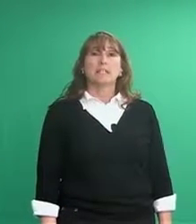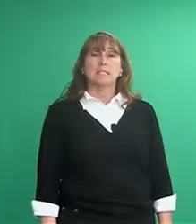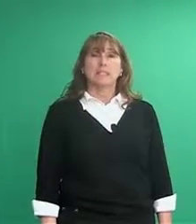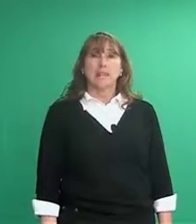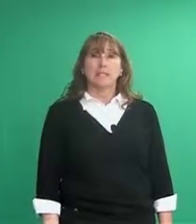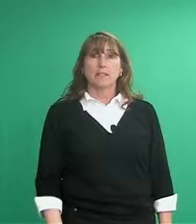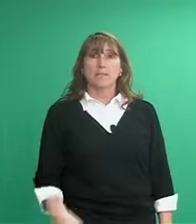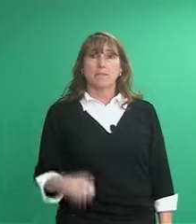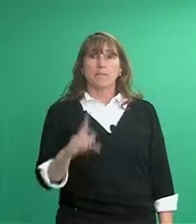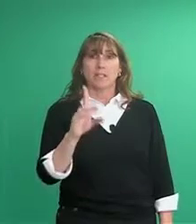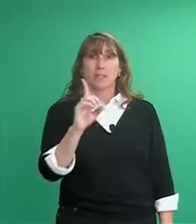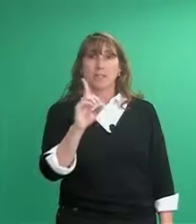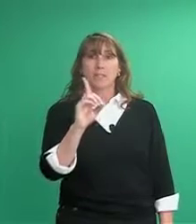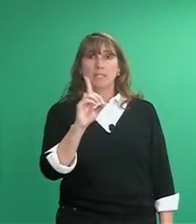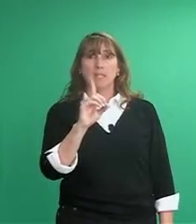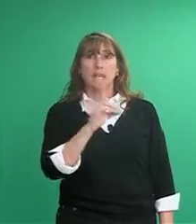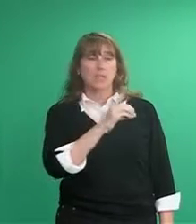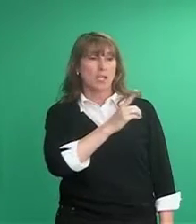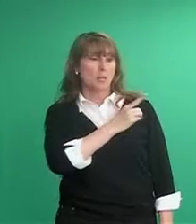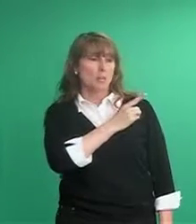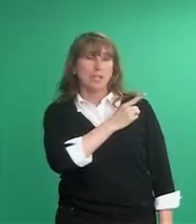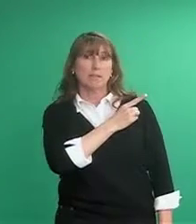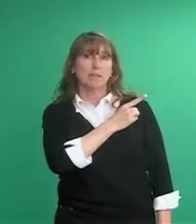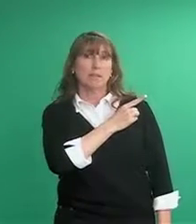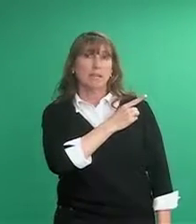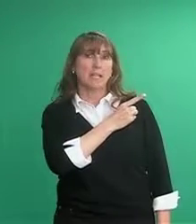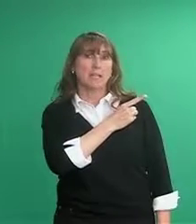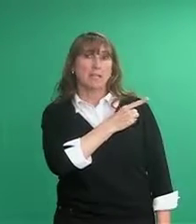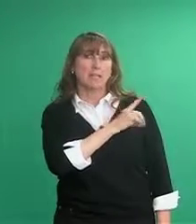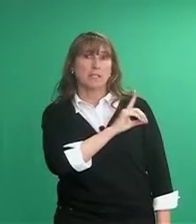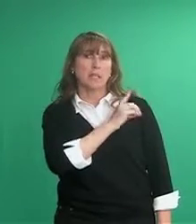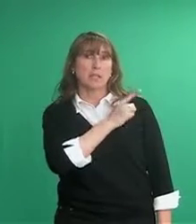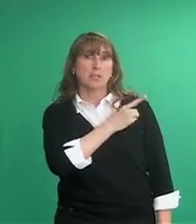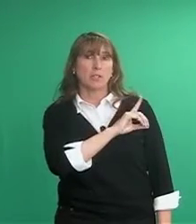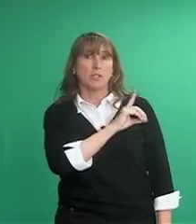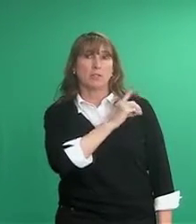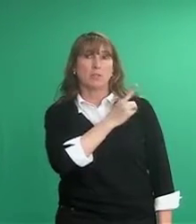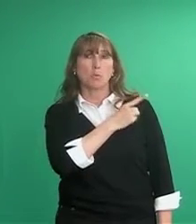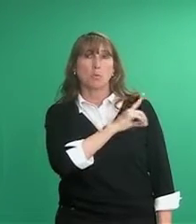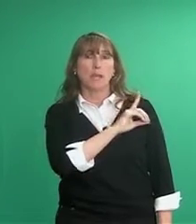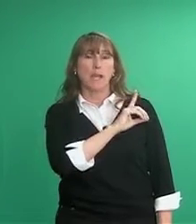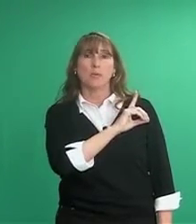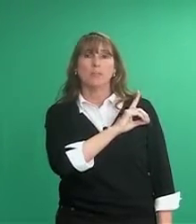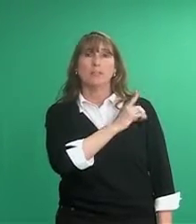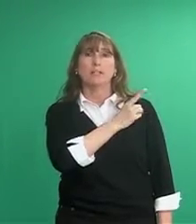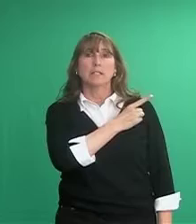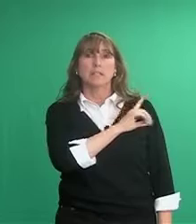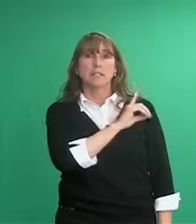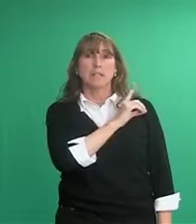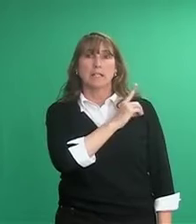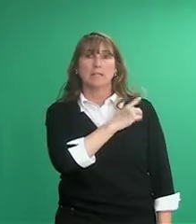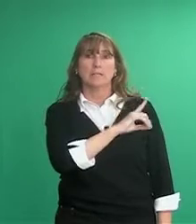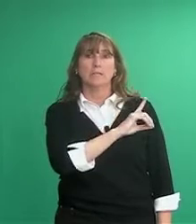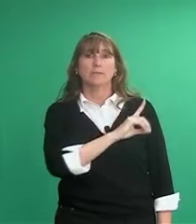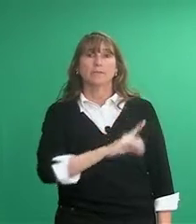detective it's with the D handshape same place but this time you're going to like sweep it out detective